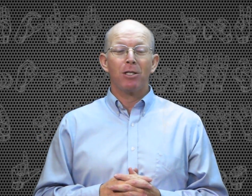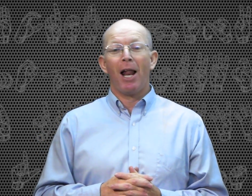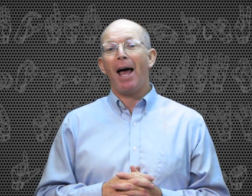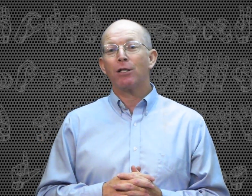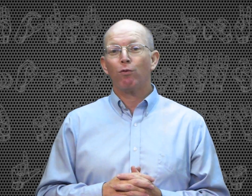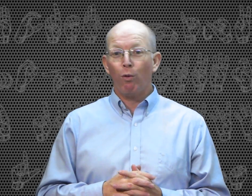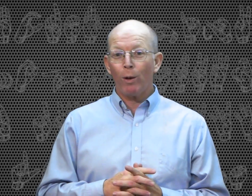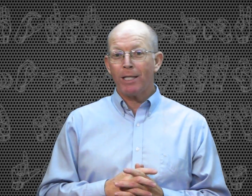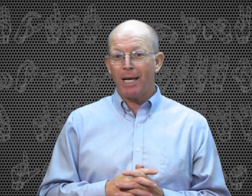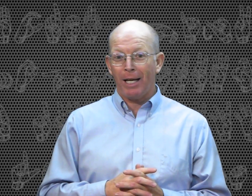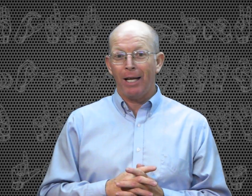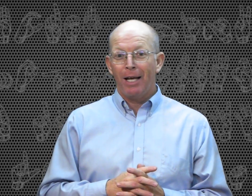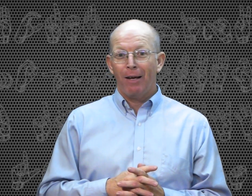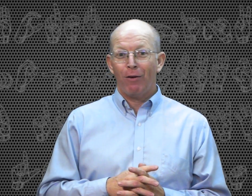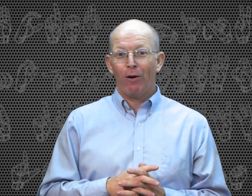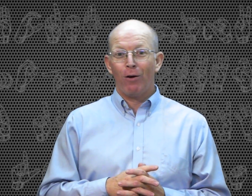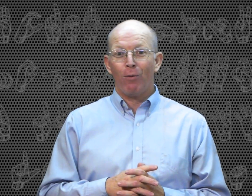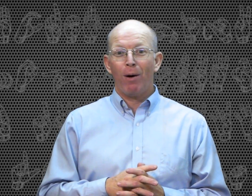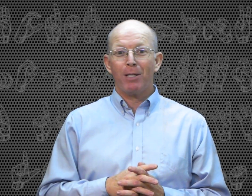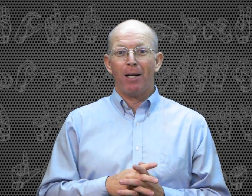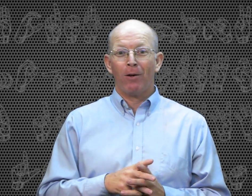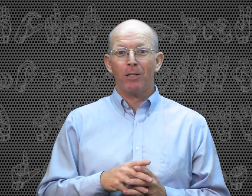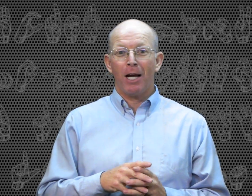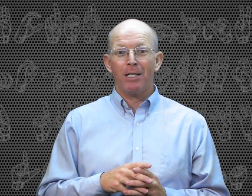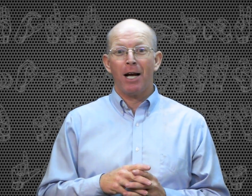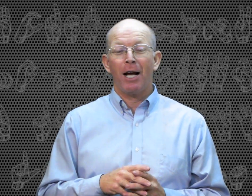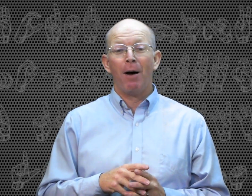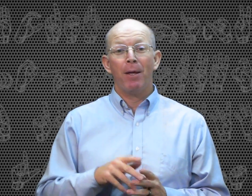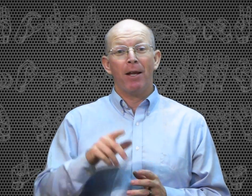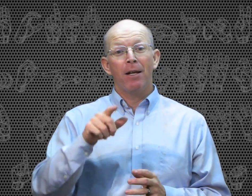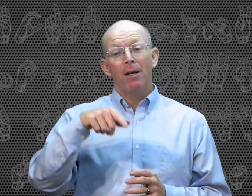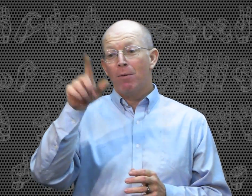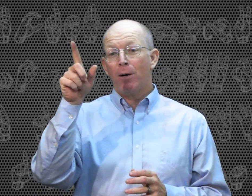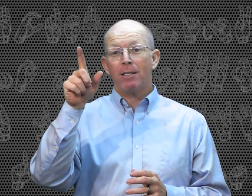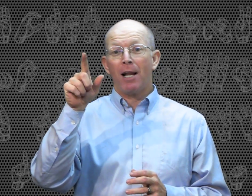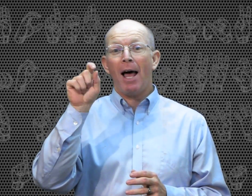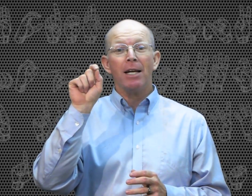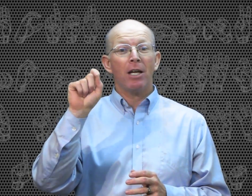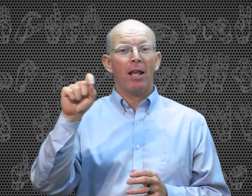If you will go to the website, LearnSigns.com, and then put a slash